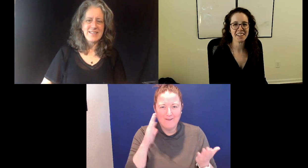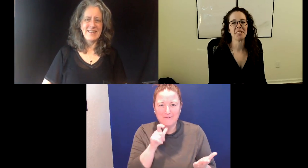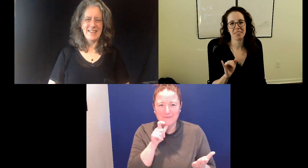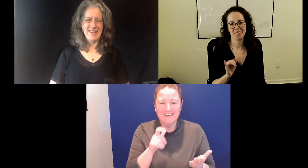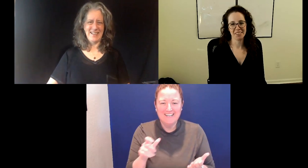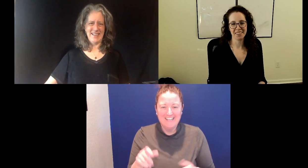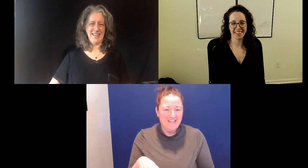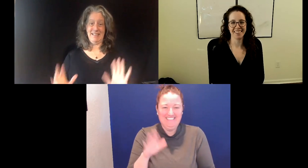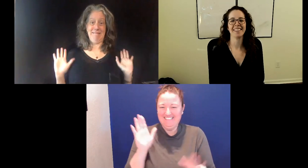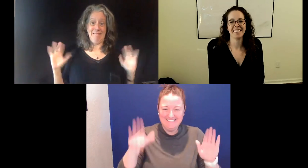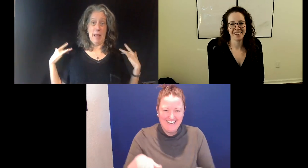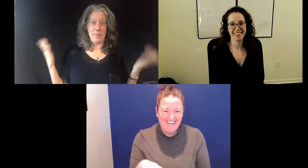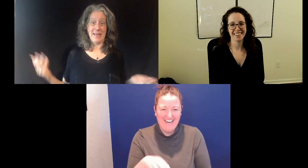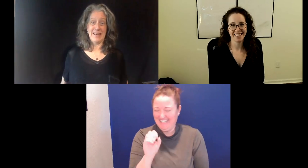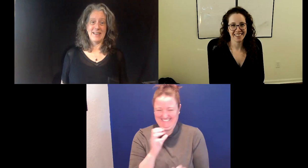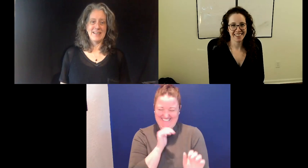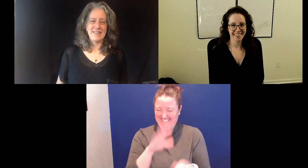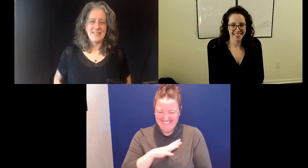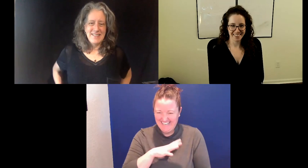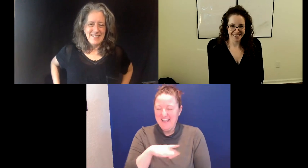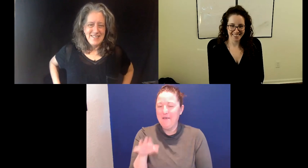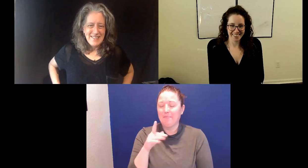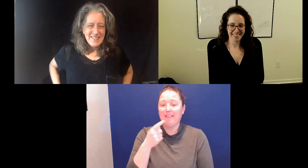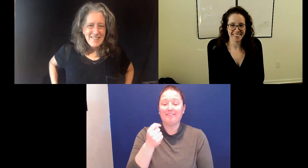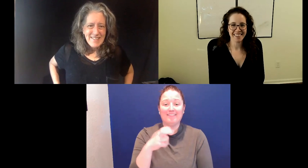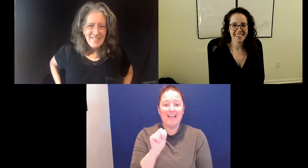back i don't know how i turned i don't know what happened i just lost my video i'm sorry